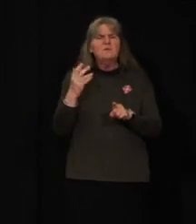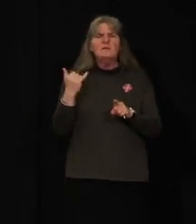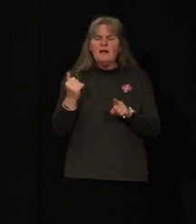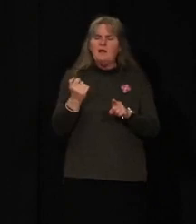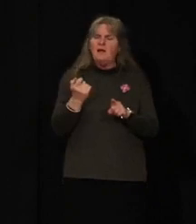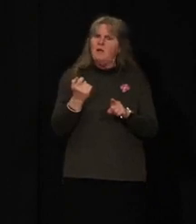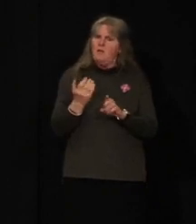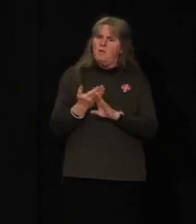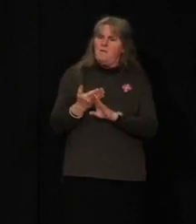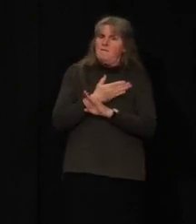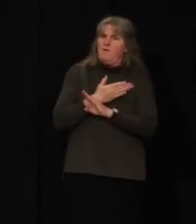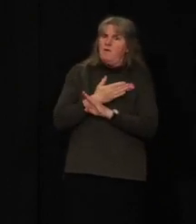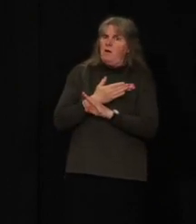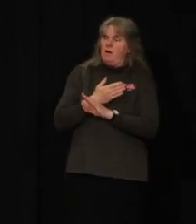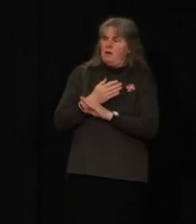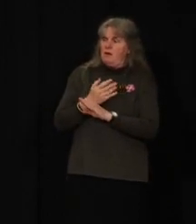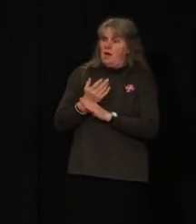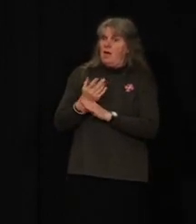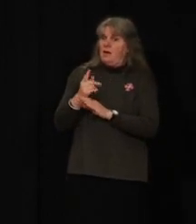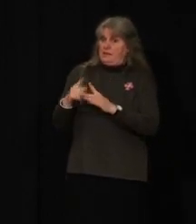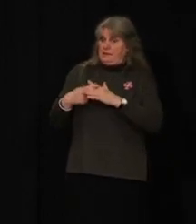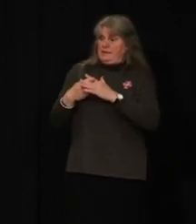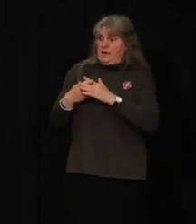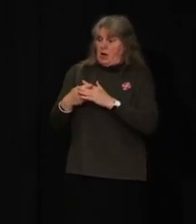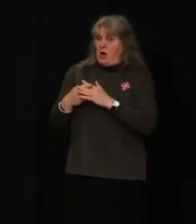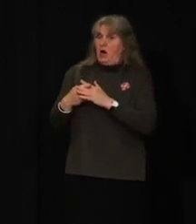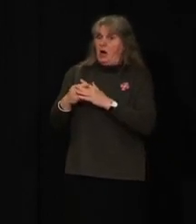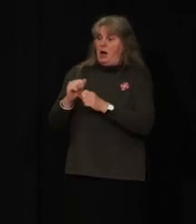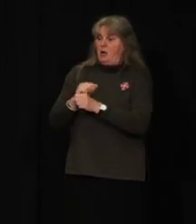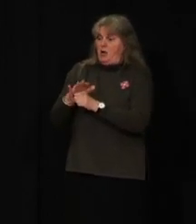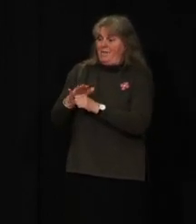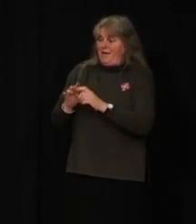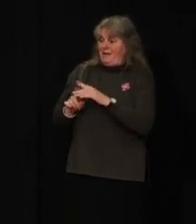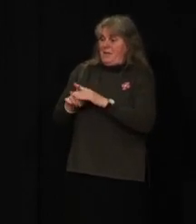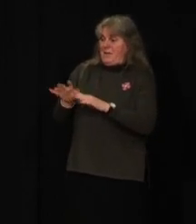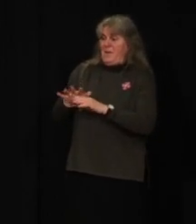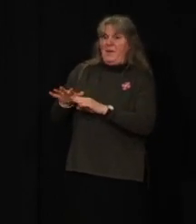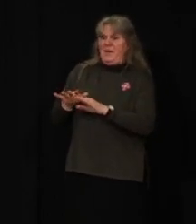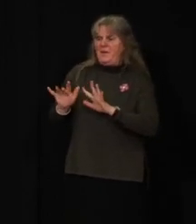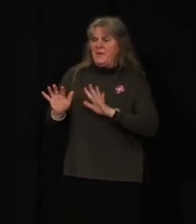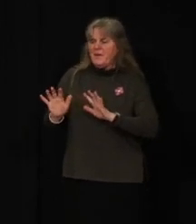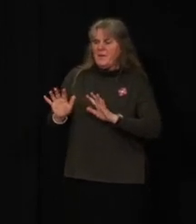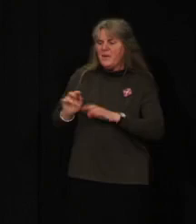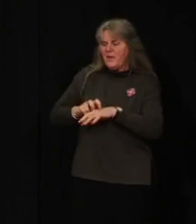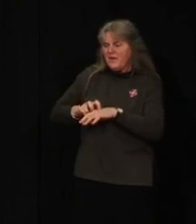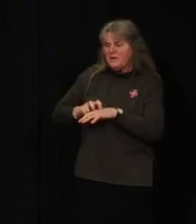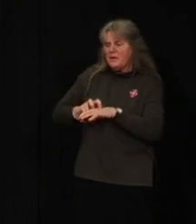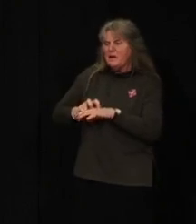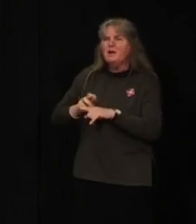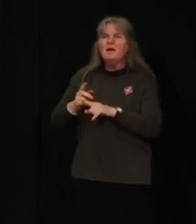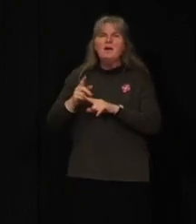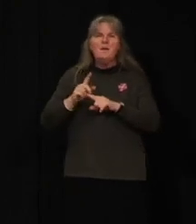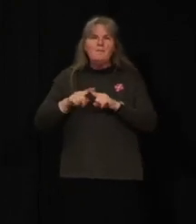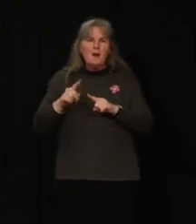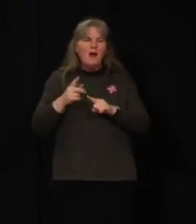immediate fear that was so oppressive in the coming -- early days of this virus but we are still grappling with the